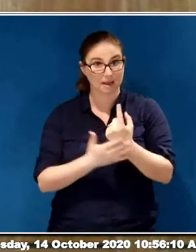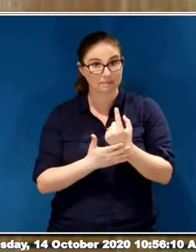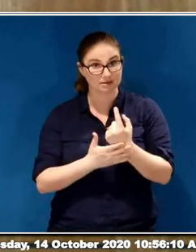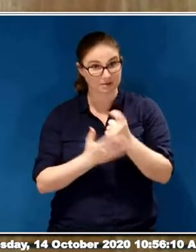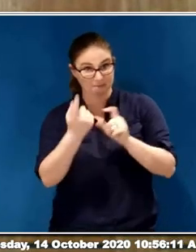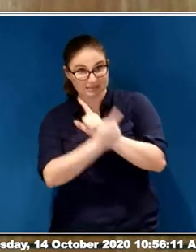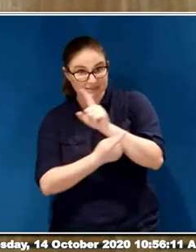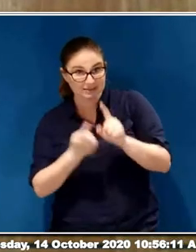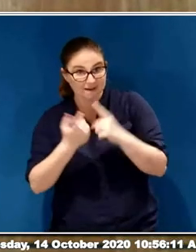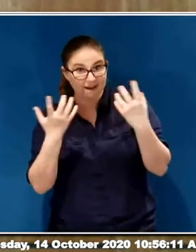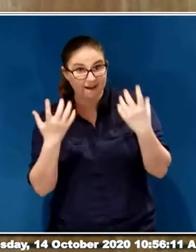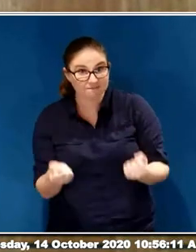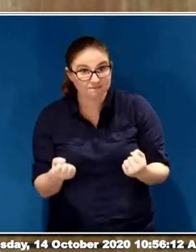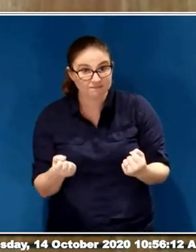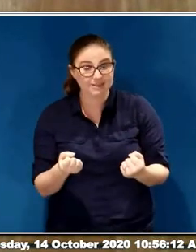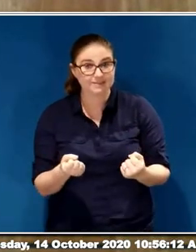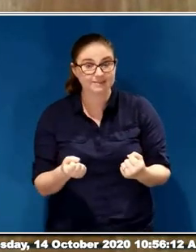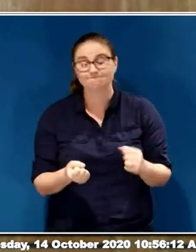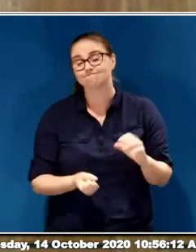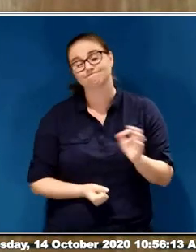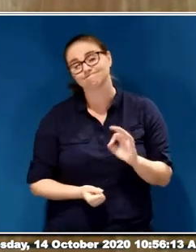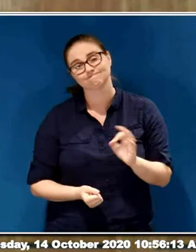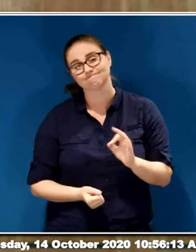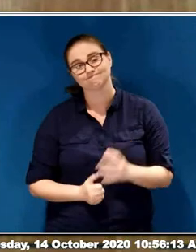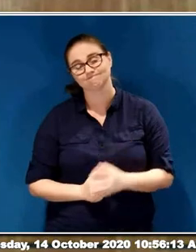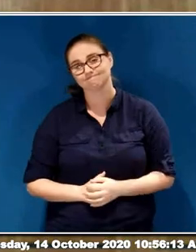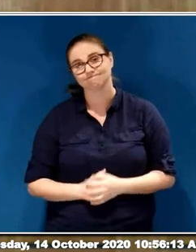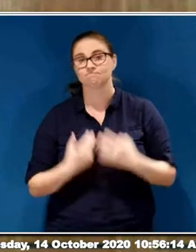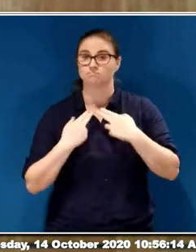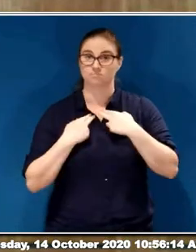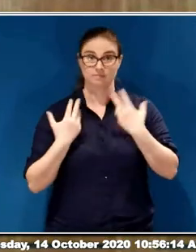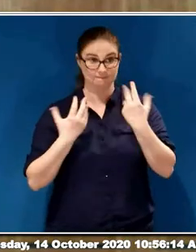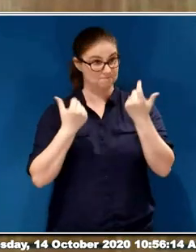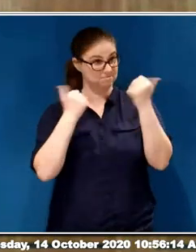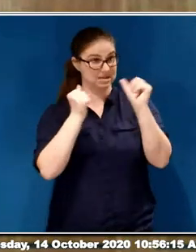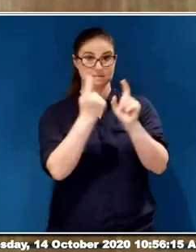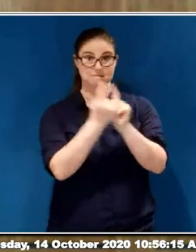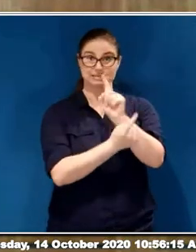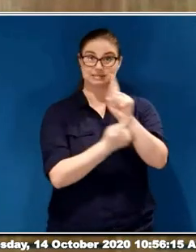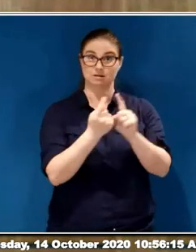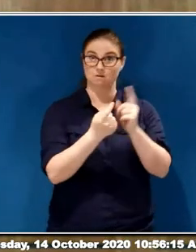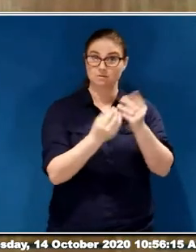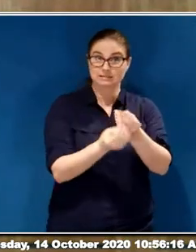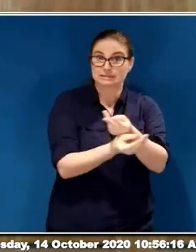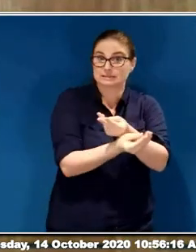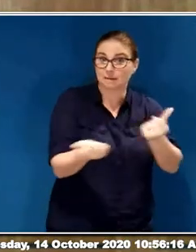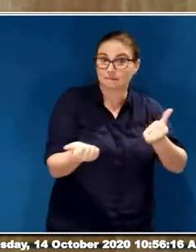to occur with some staff? Yes, after a complaint I had made to Regional Office, they suggested